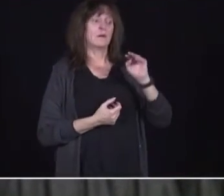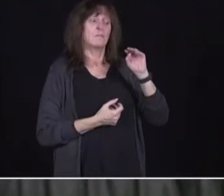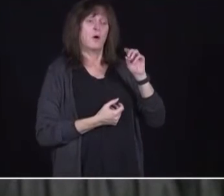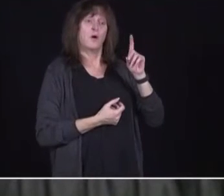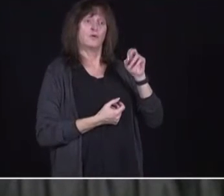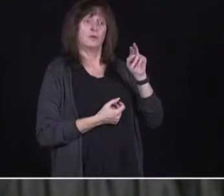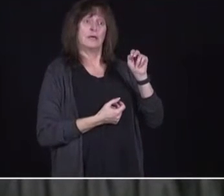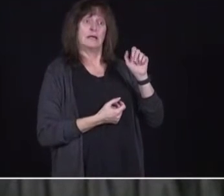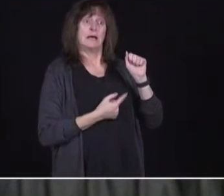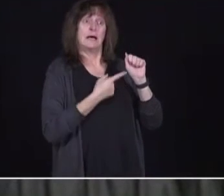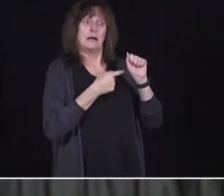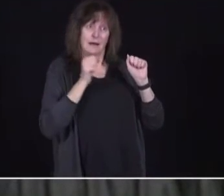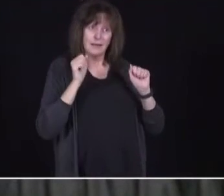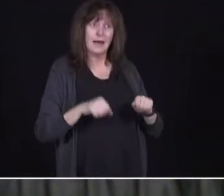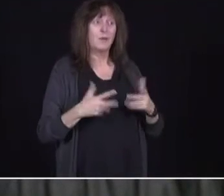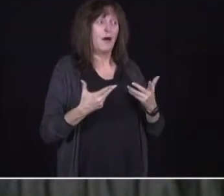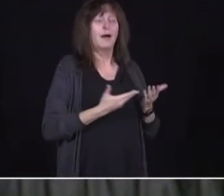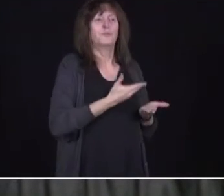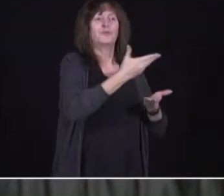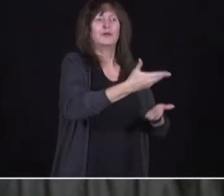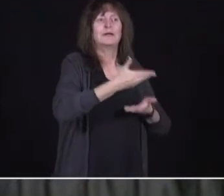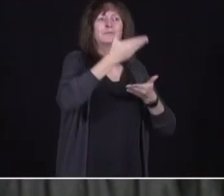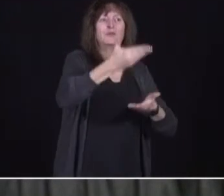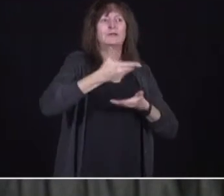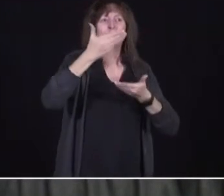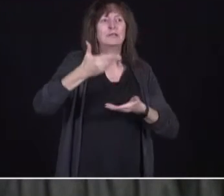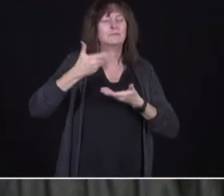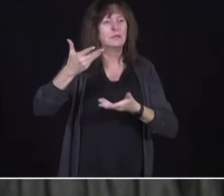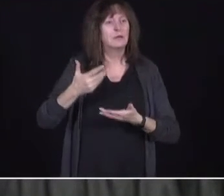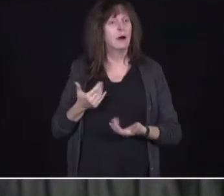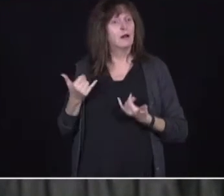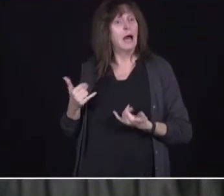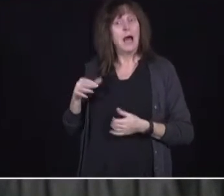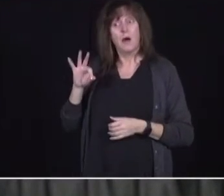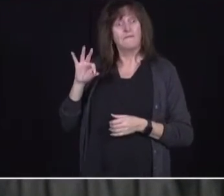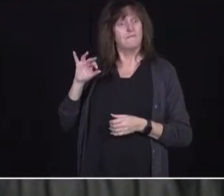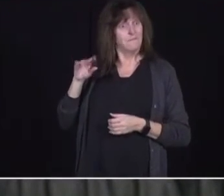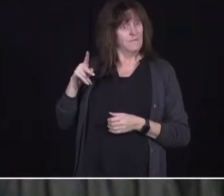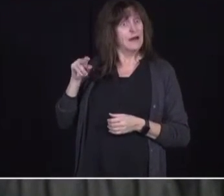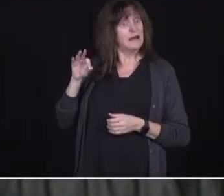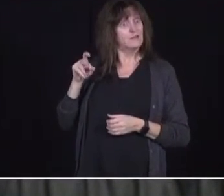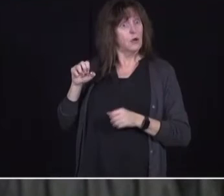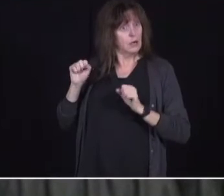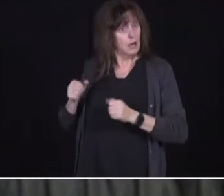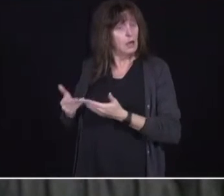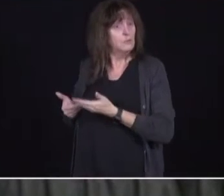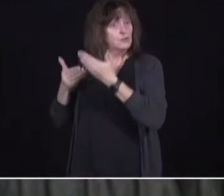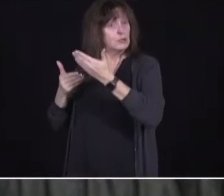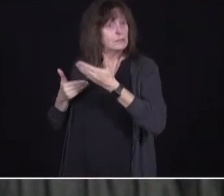And we are not going to make apologies for that. Because we want to get vaccination to folks in